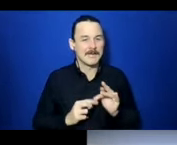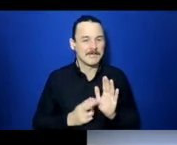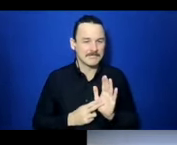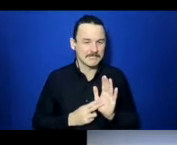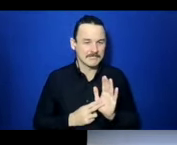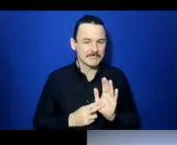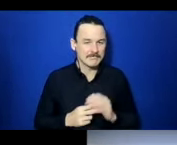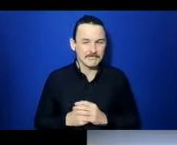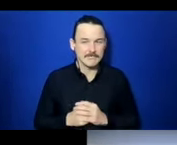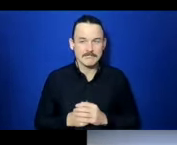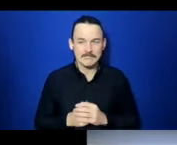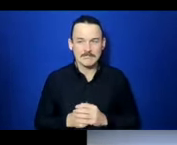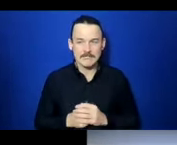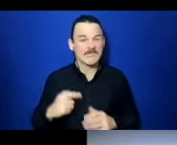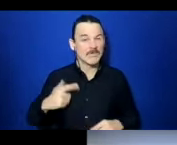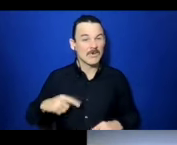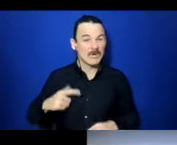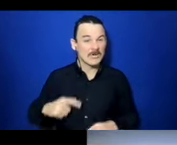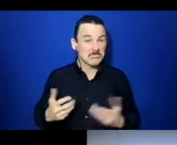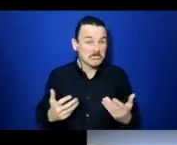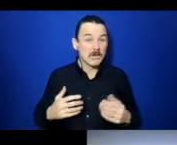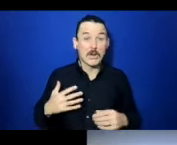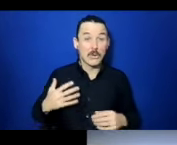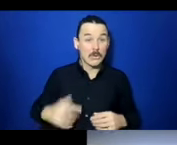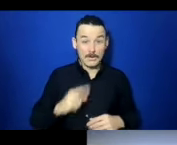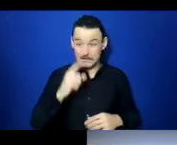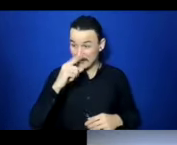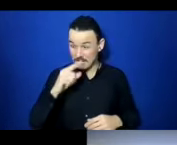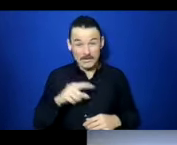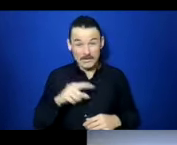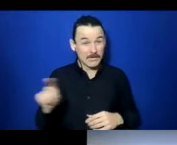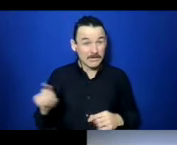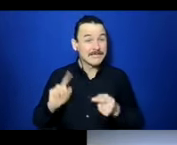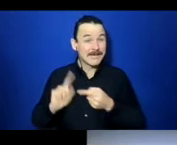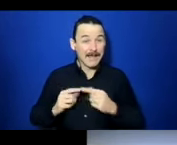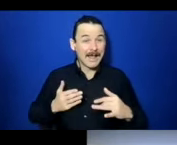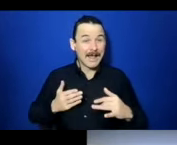could still have access to their technology when they're not in their wheelchair.